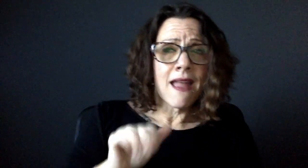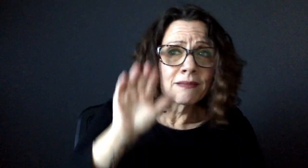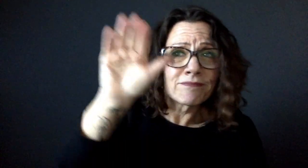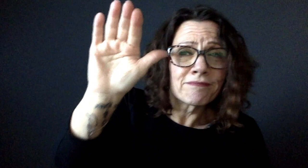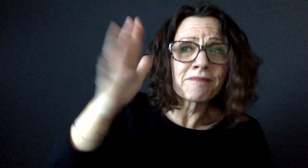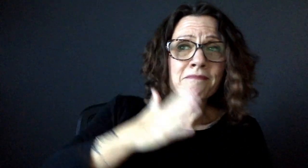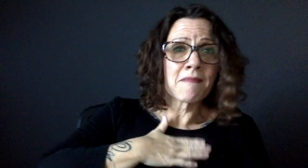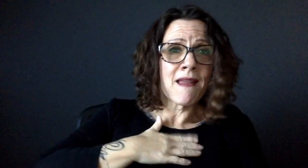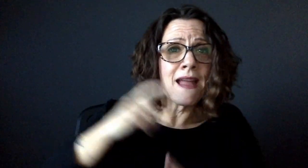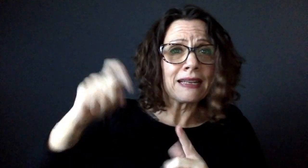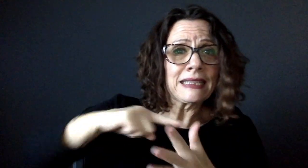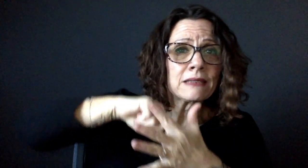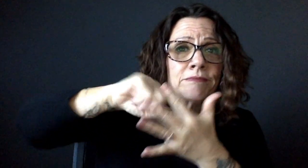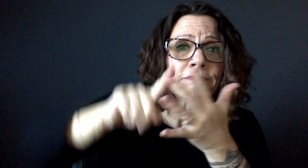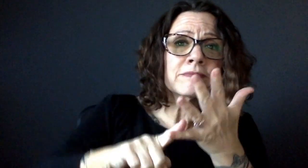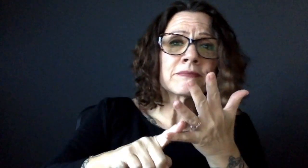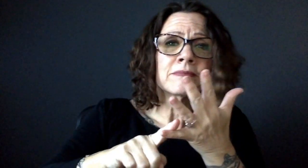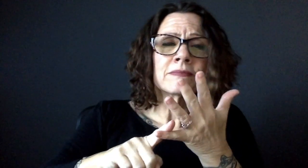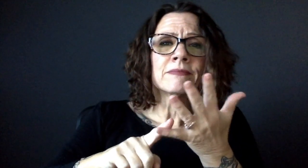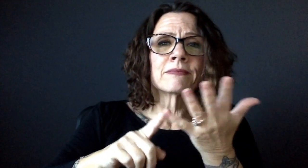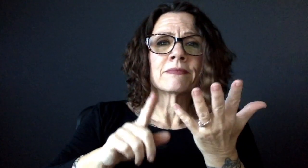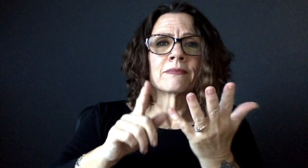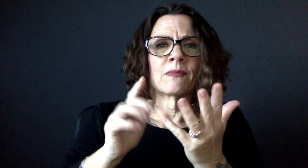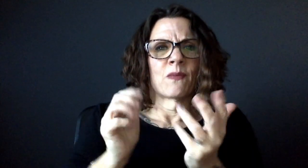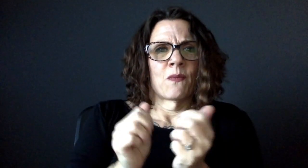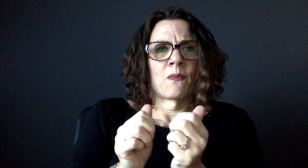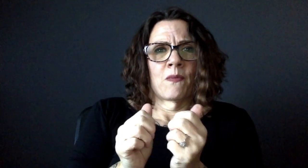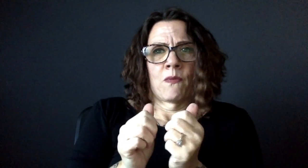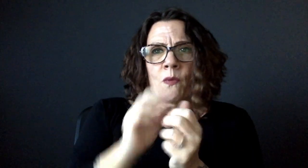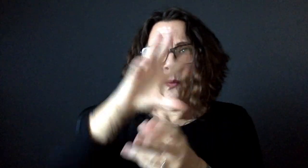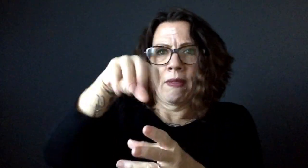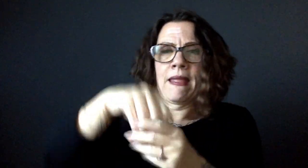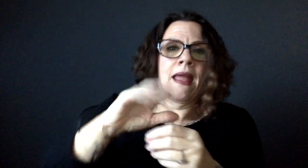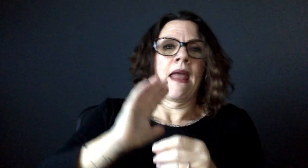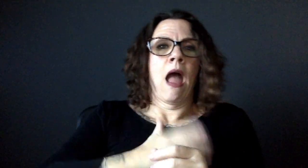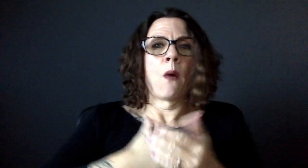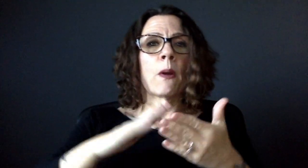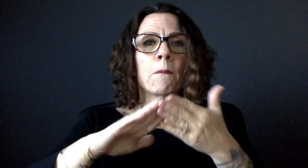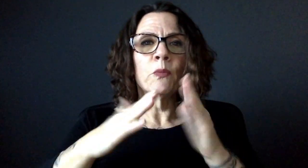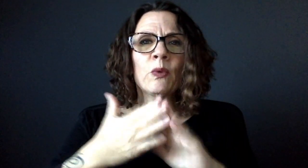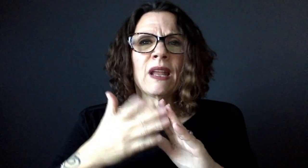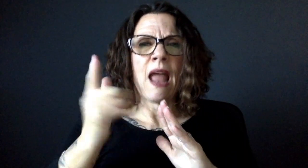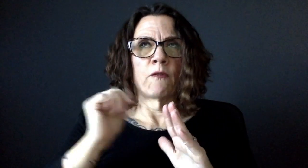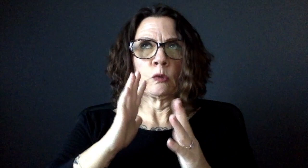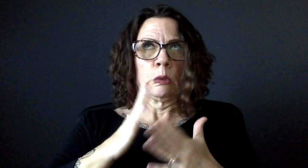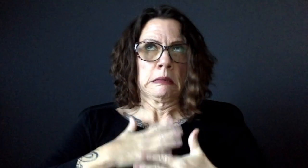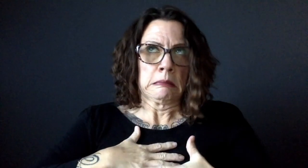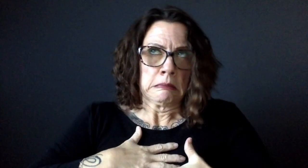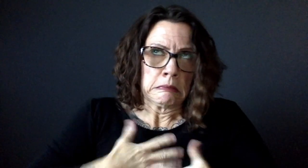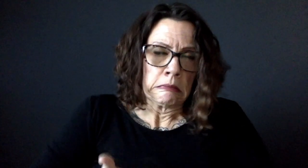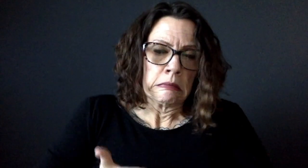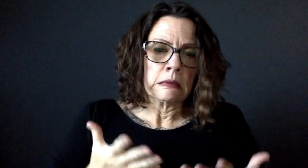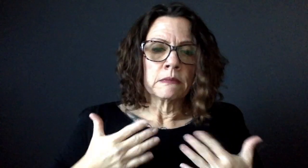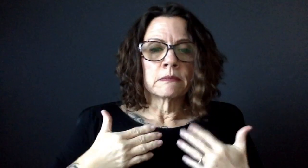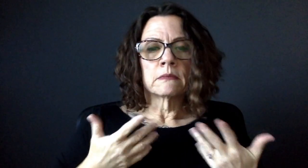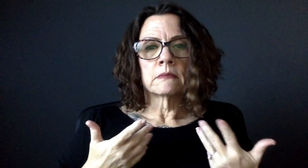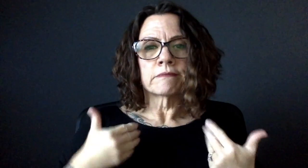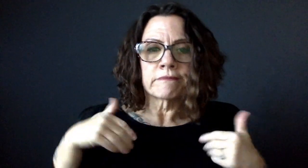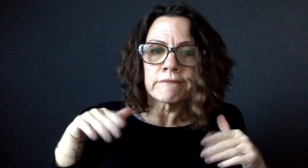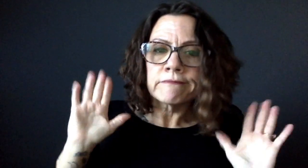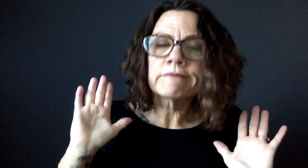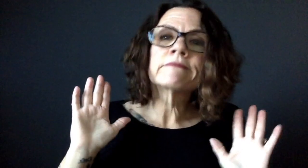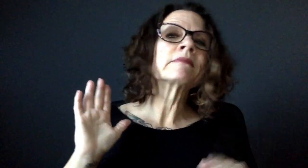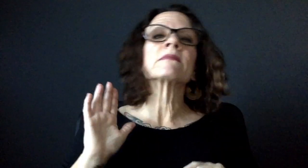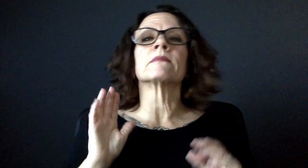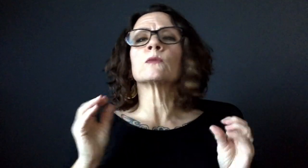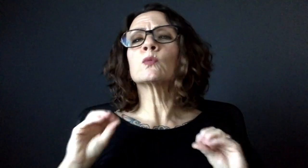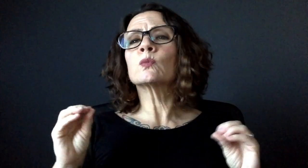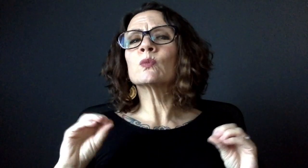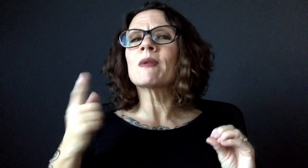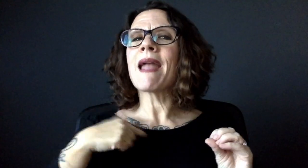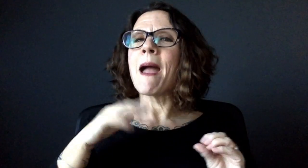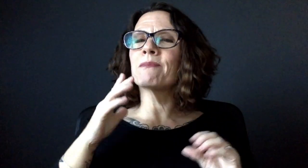we can ask our needs be met without compromising our integrity,